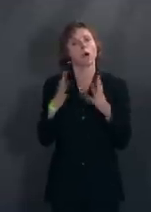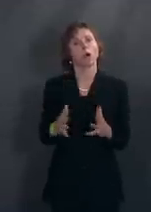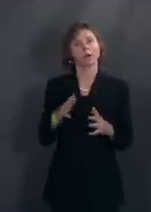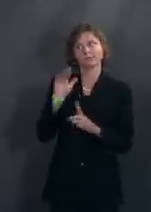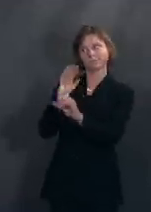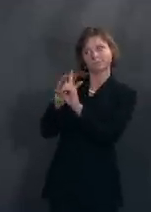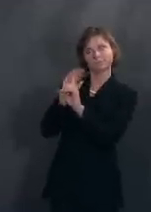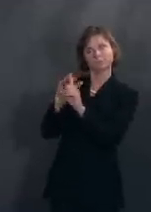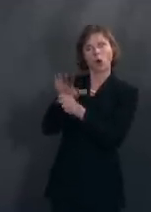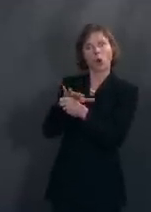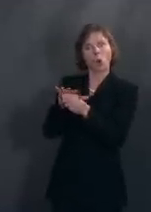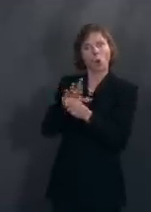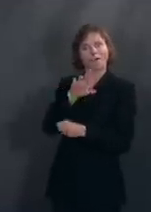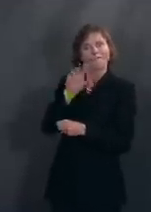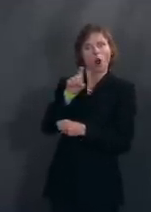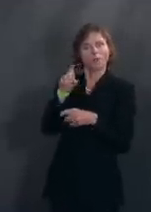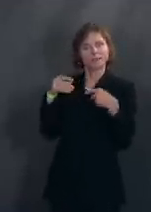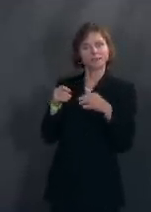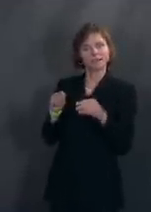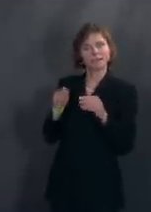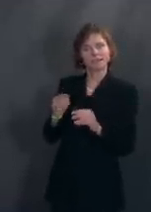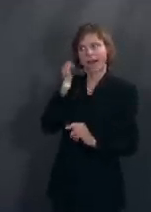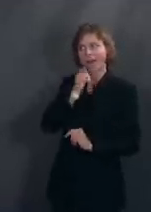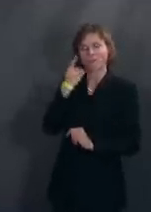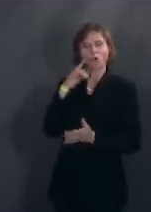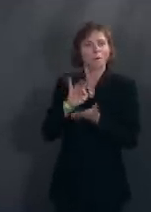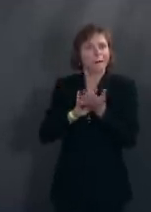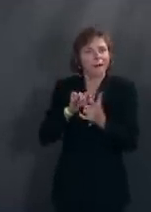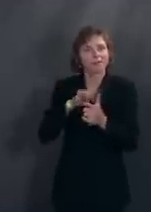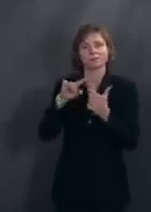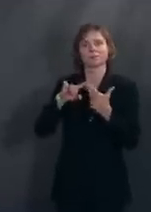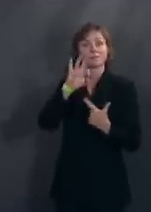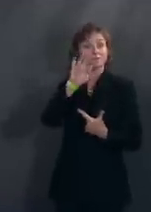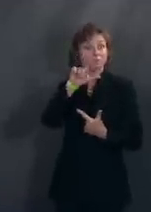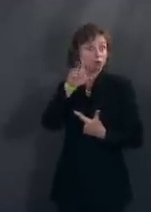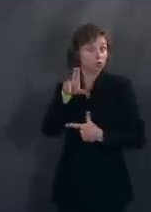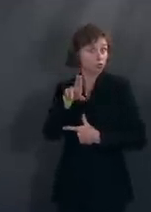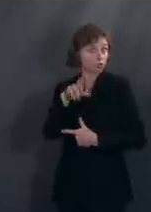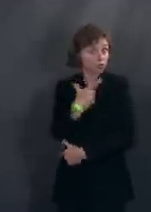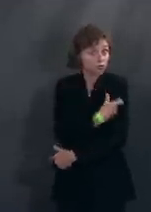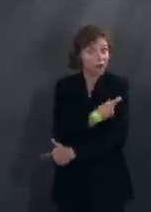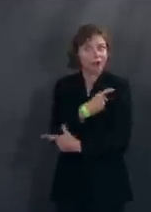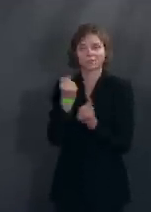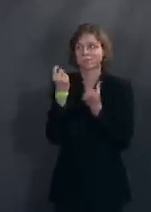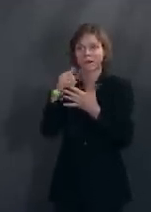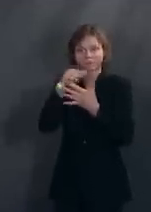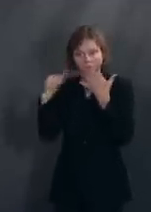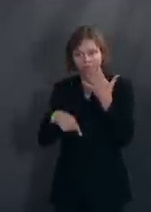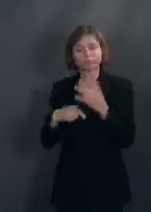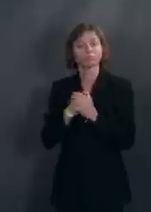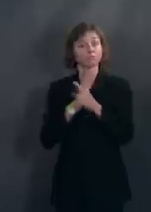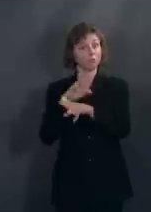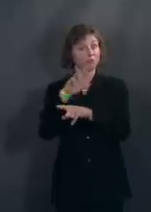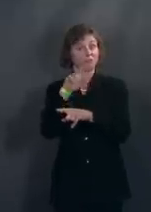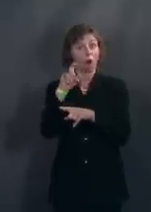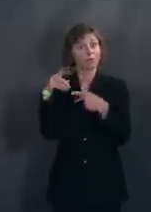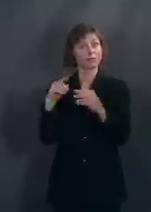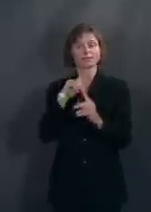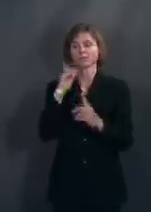every day for their medicines, flu shots and much more. And pharmacies are readily accessible in most communities,